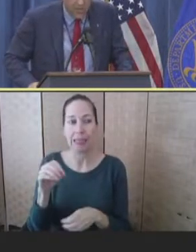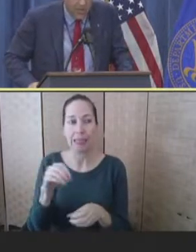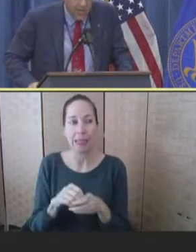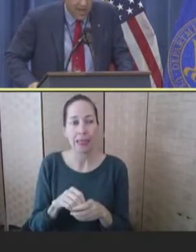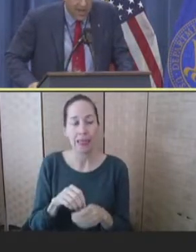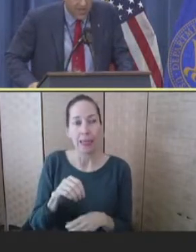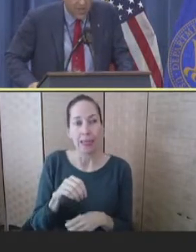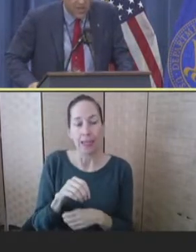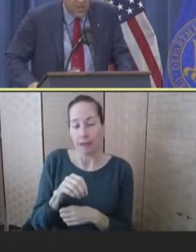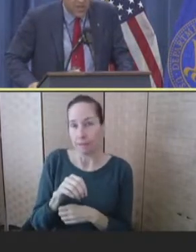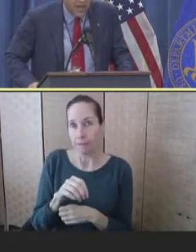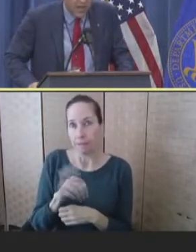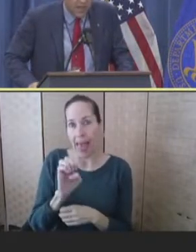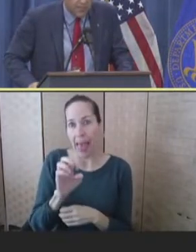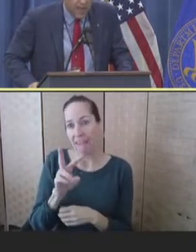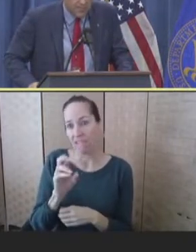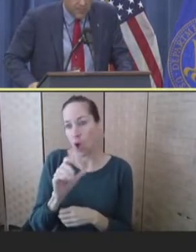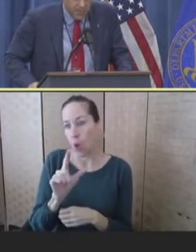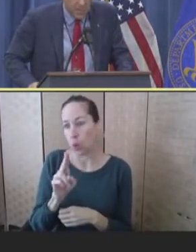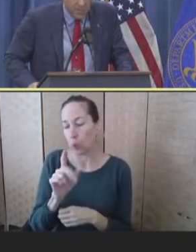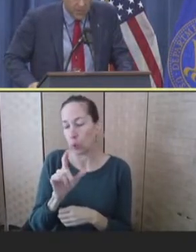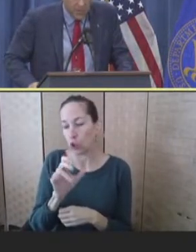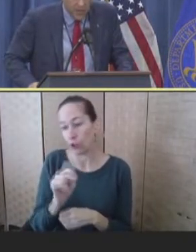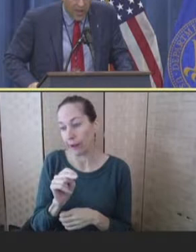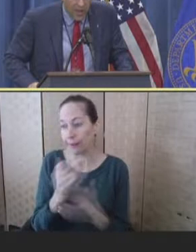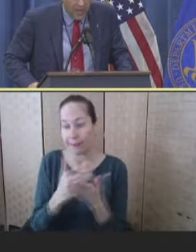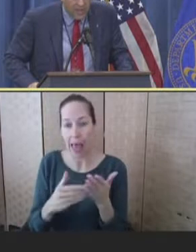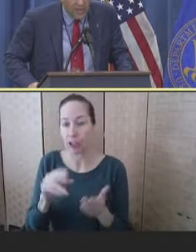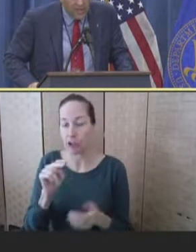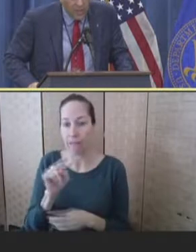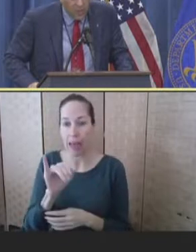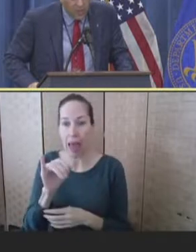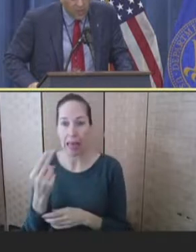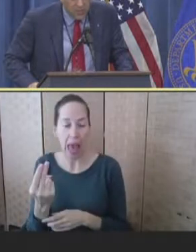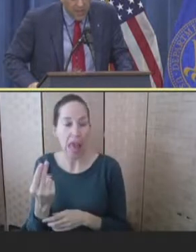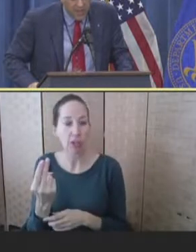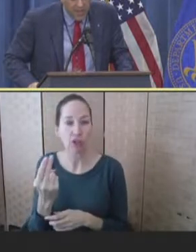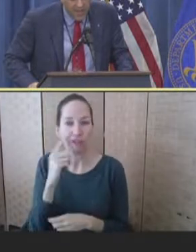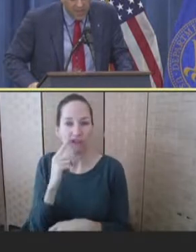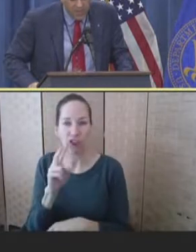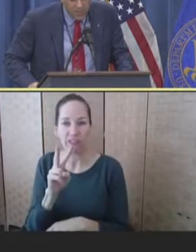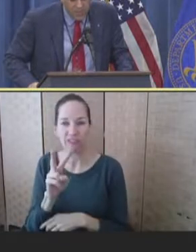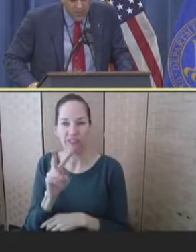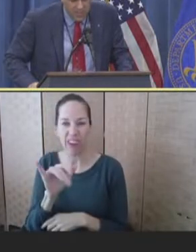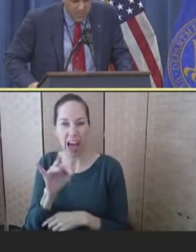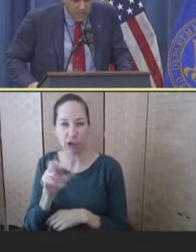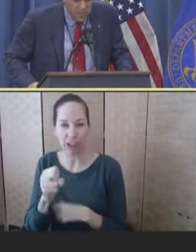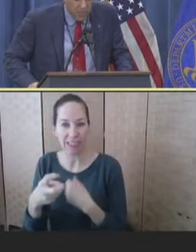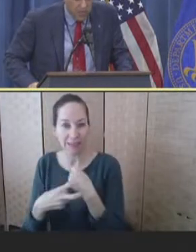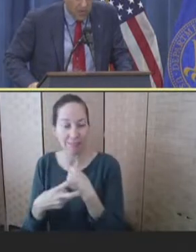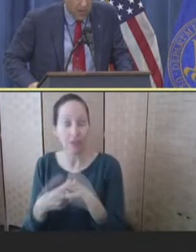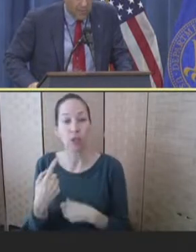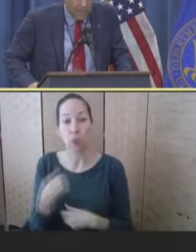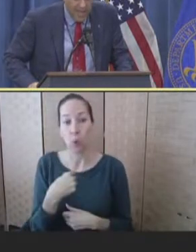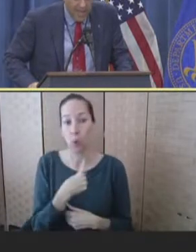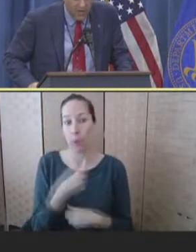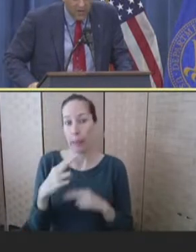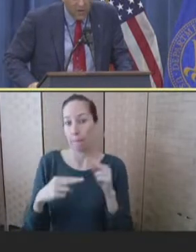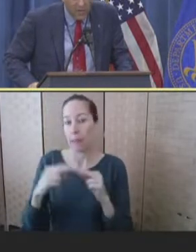at NIH about 16 years ago now. We built up a translational program together.